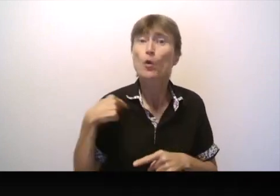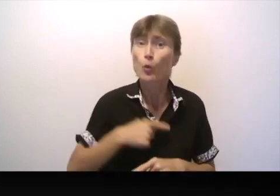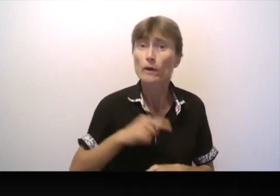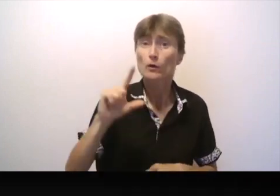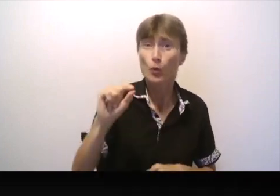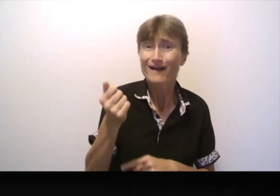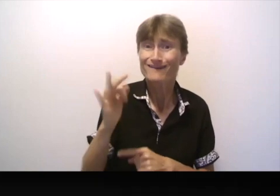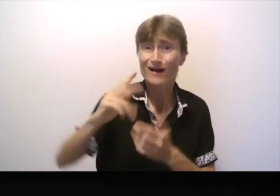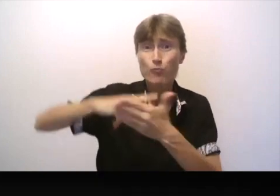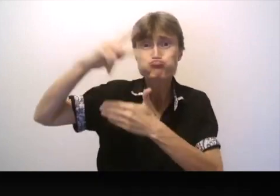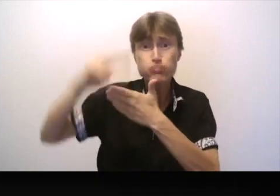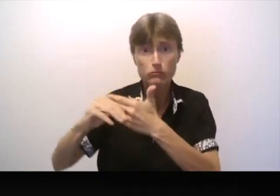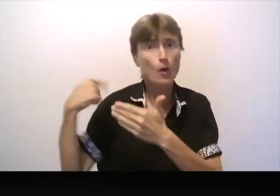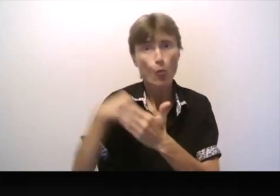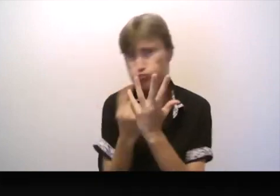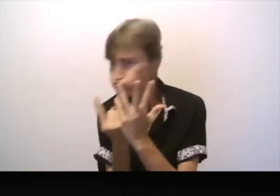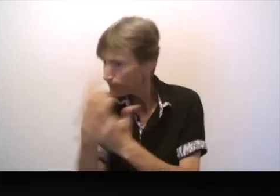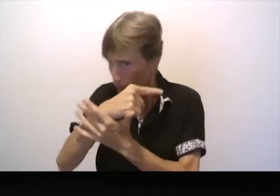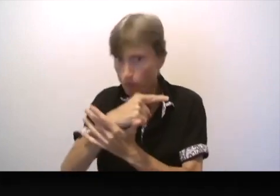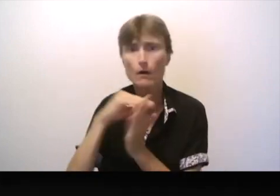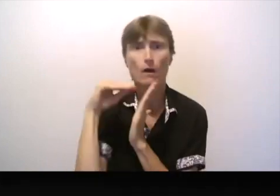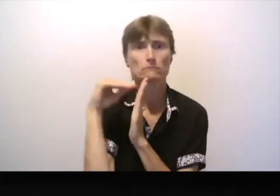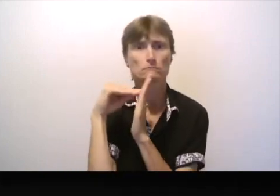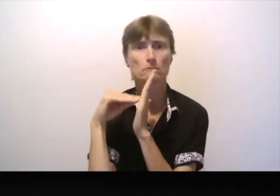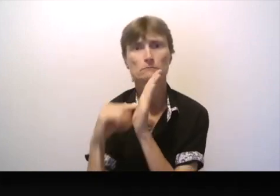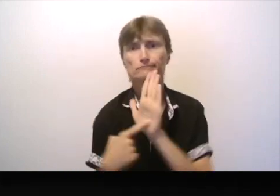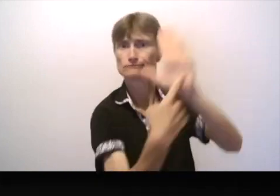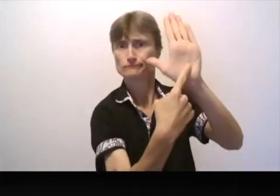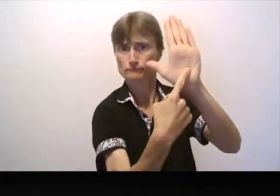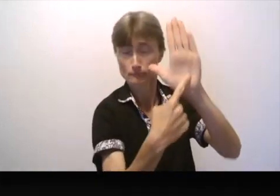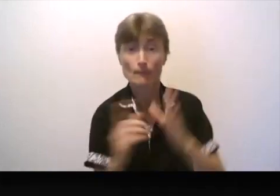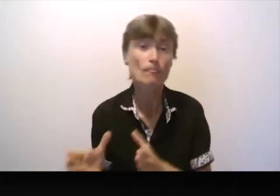so that's something and then for artists who are engaged by arts organizations